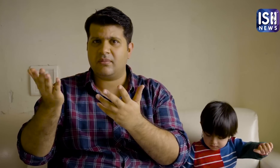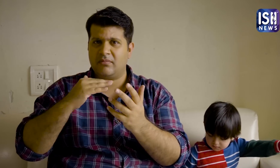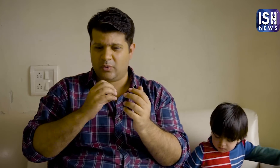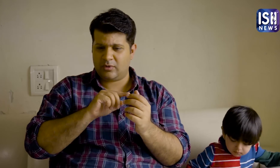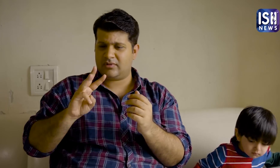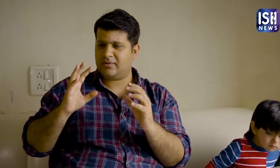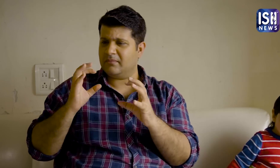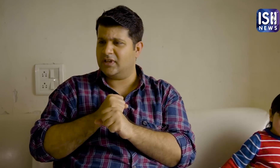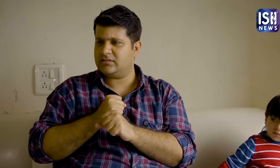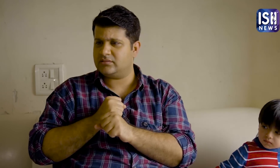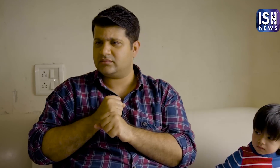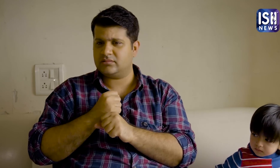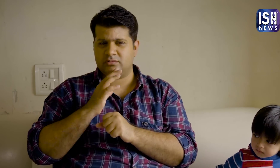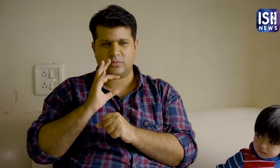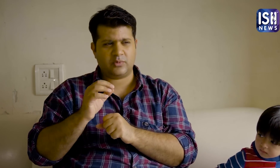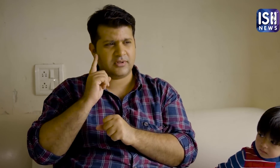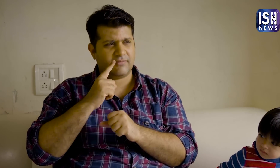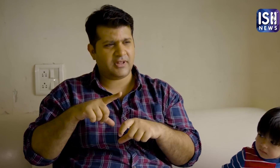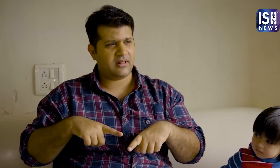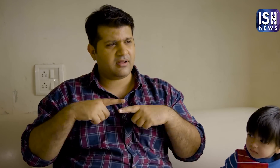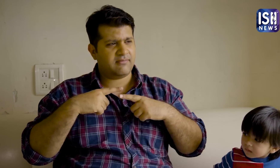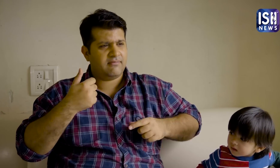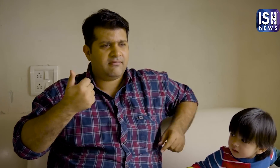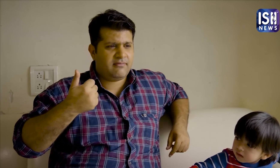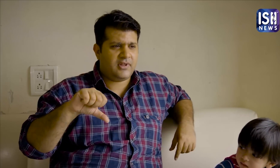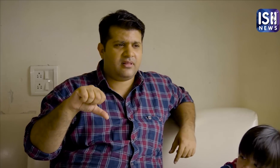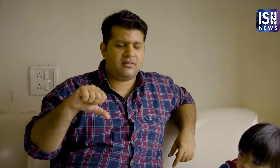So this mean Deaf kids are bound to fail in life?